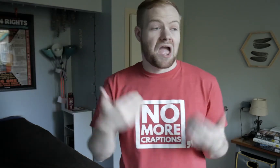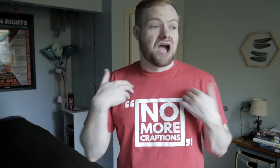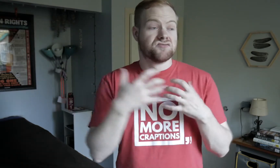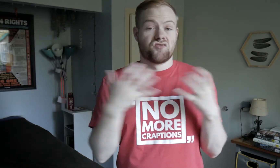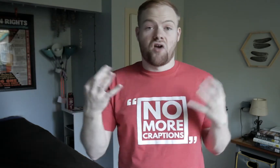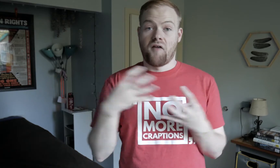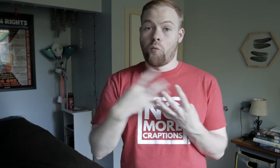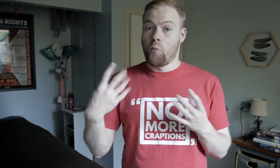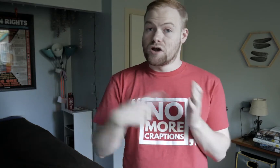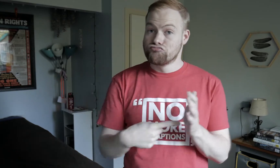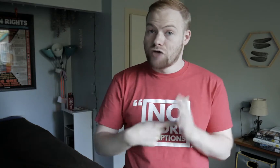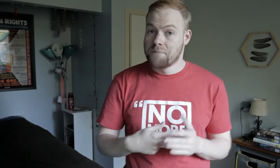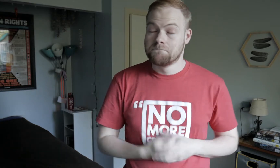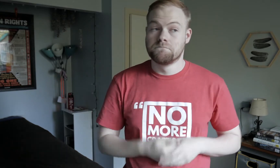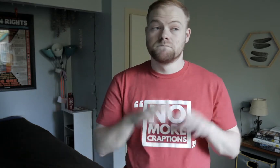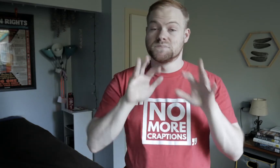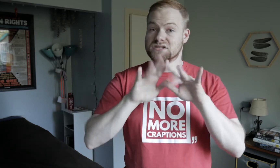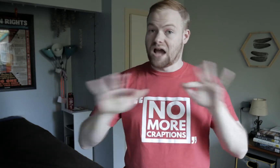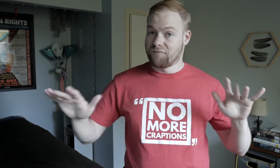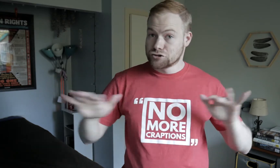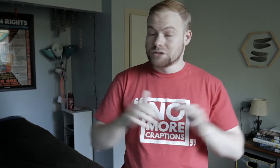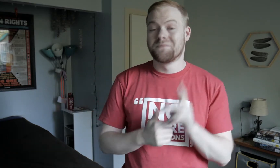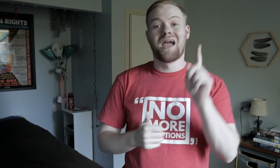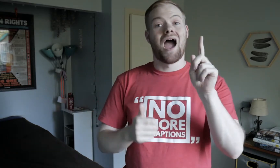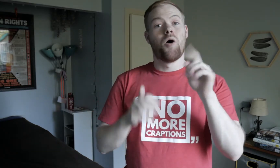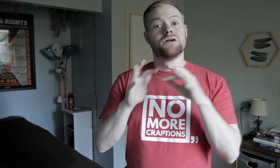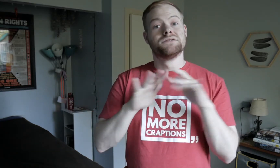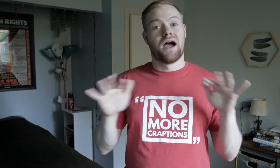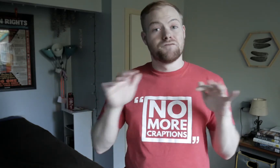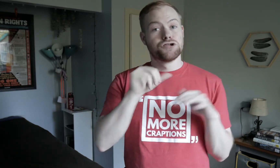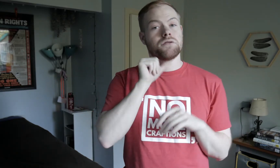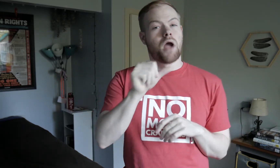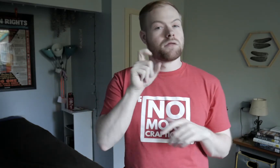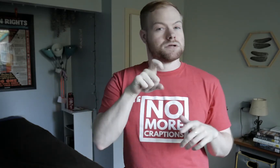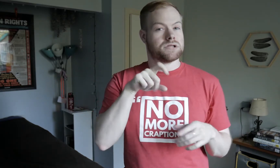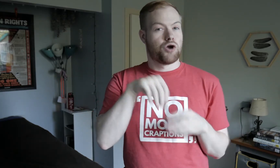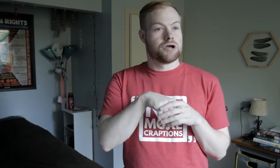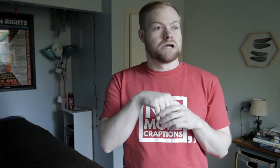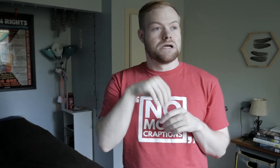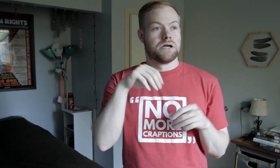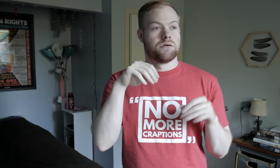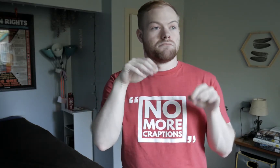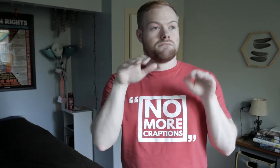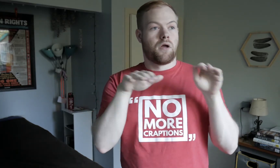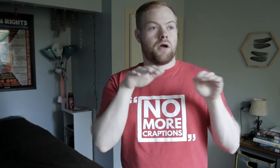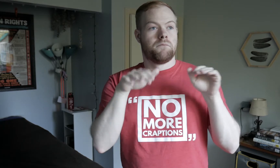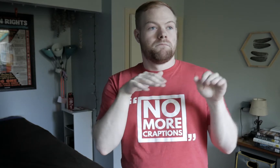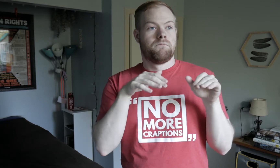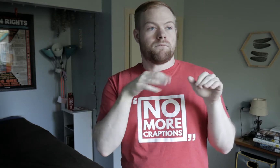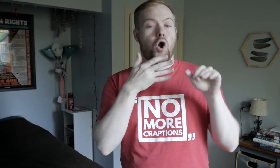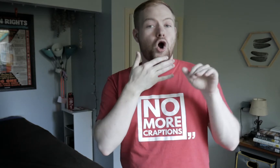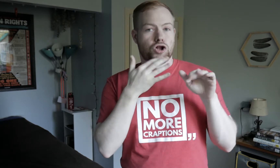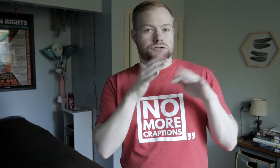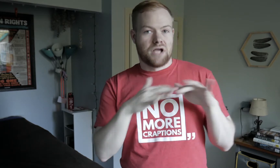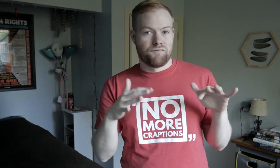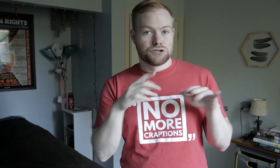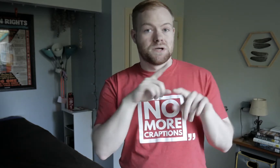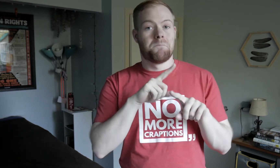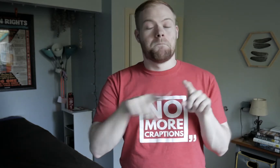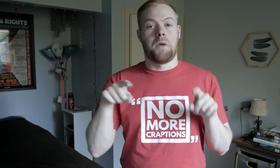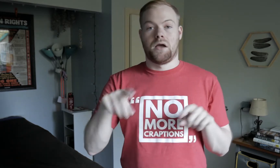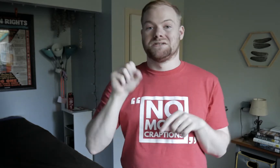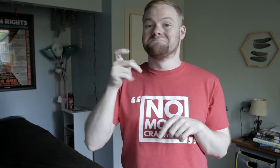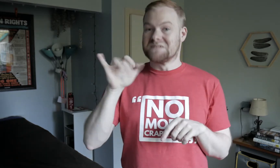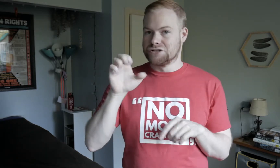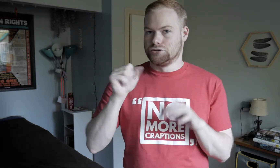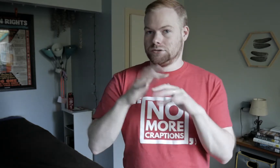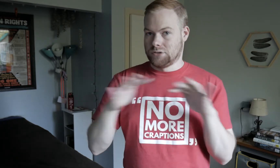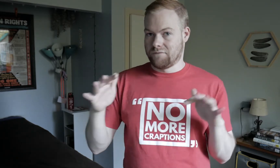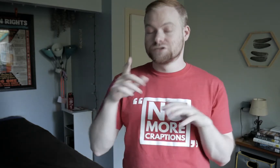It has a lot of queer rep and diversity. Now, diversity— not necessarily in color diversity, but species diversity.